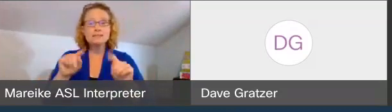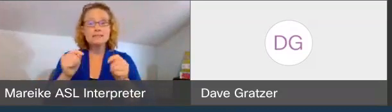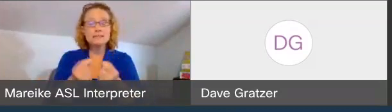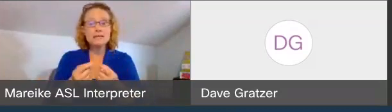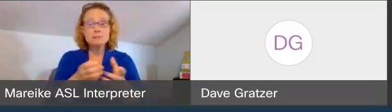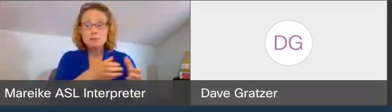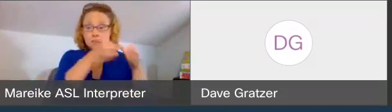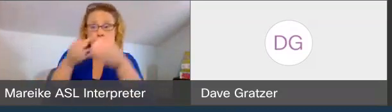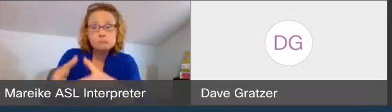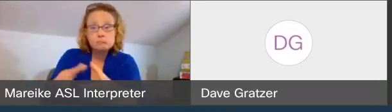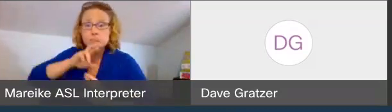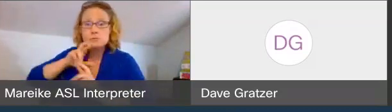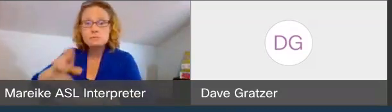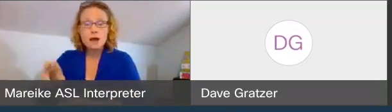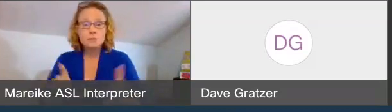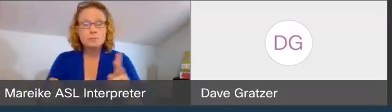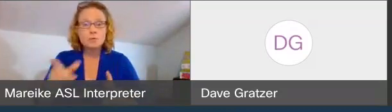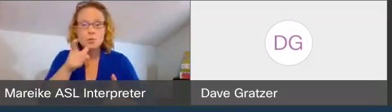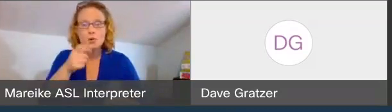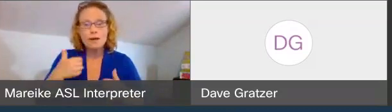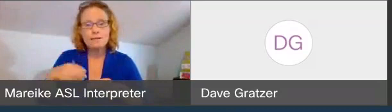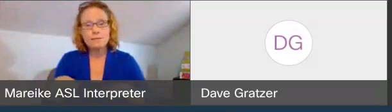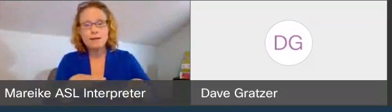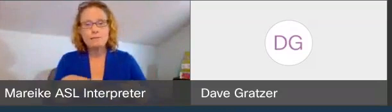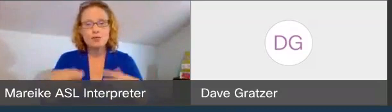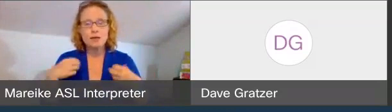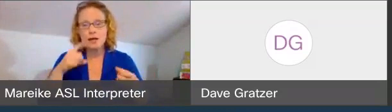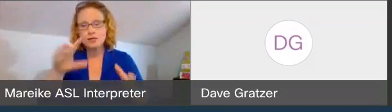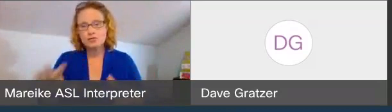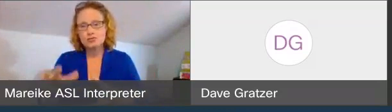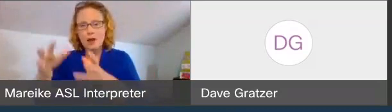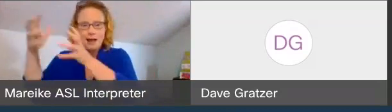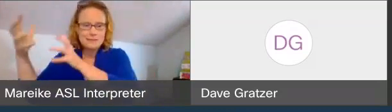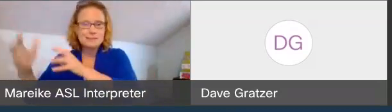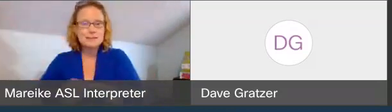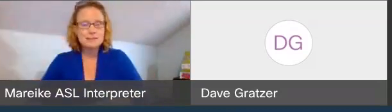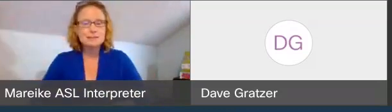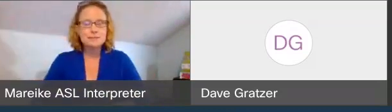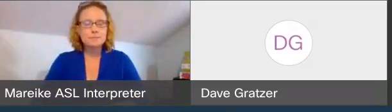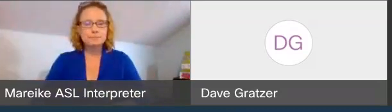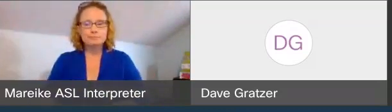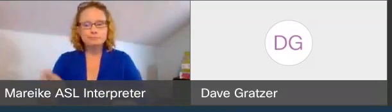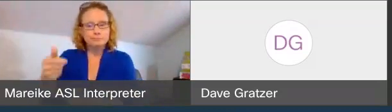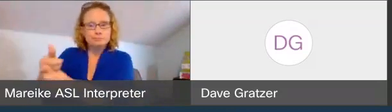who are experiencing a behavioral health and who are unable or maybe unwilling